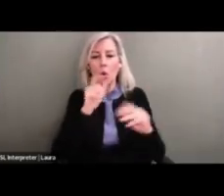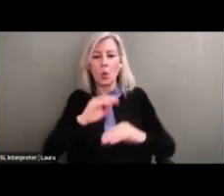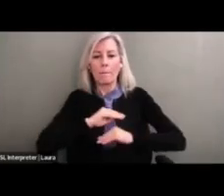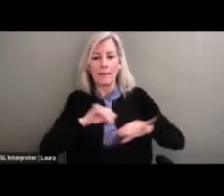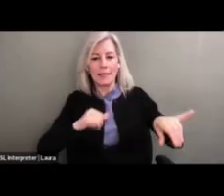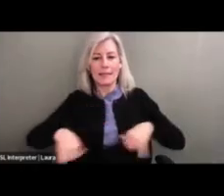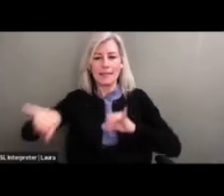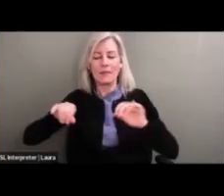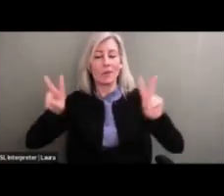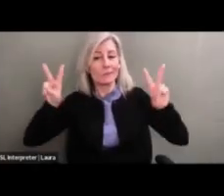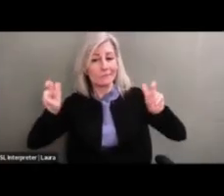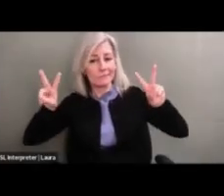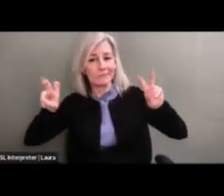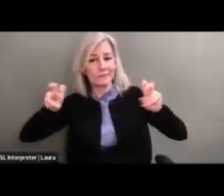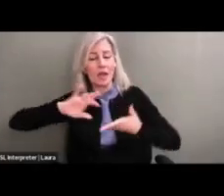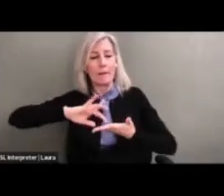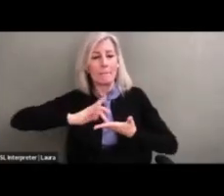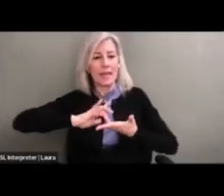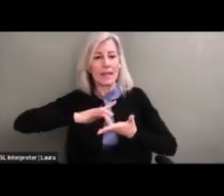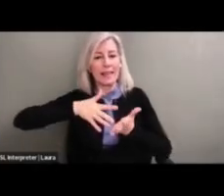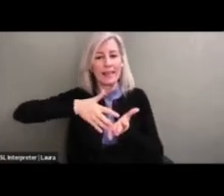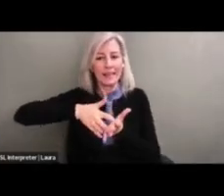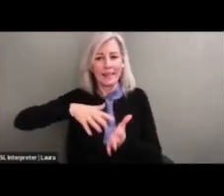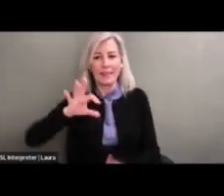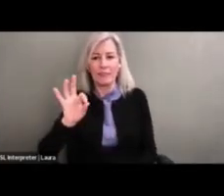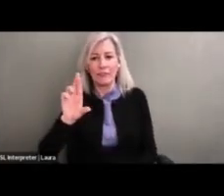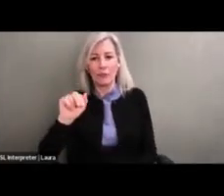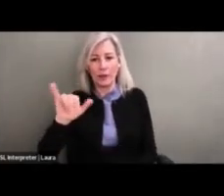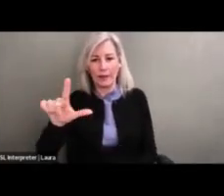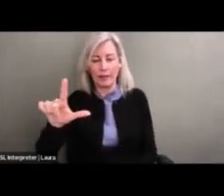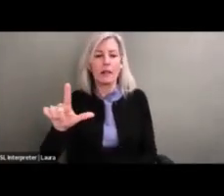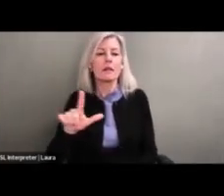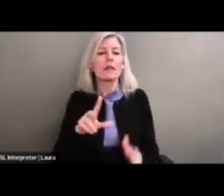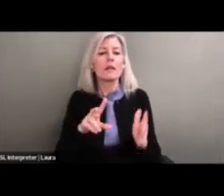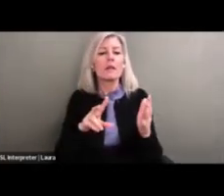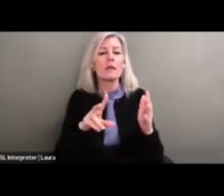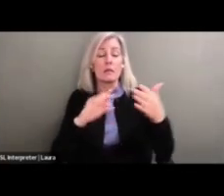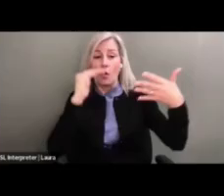under the affordable care act that was brought in here.